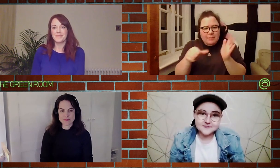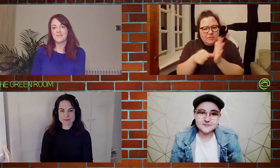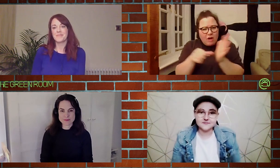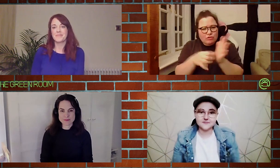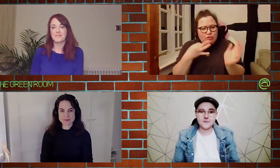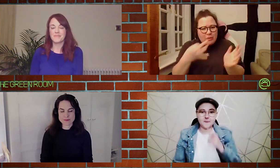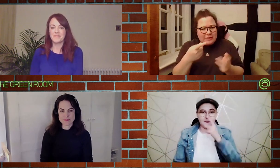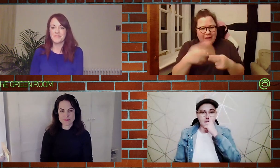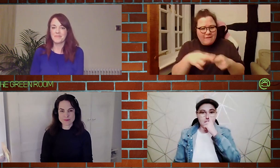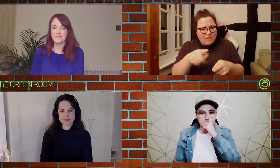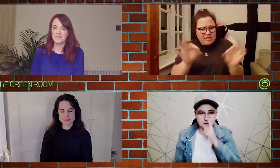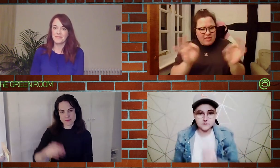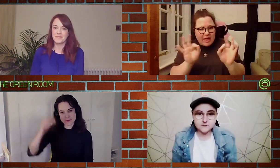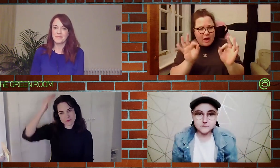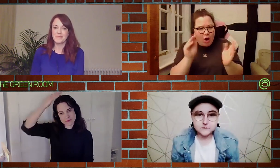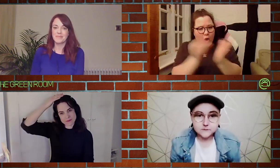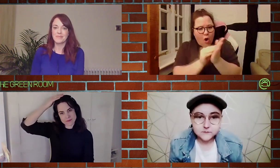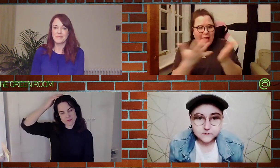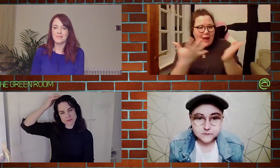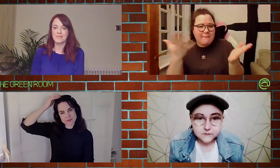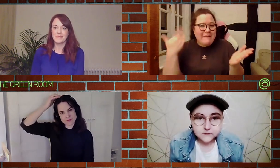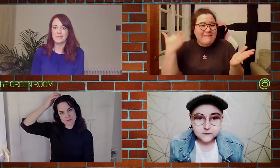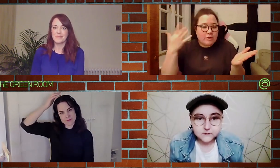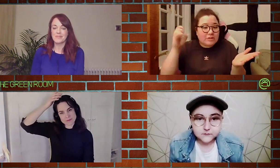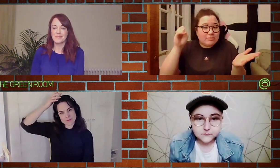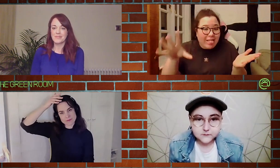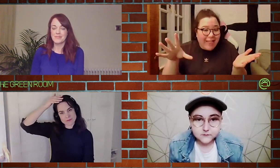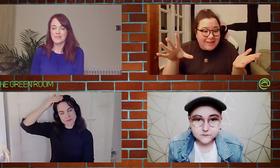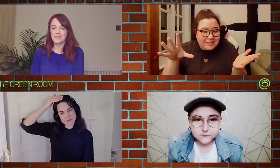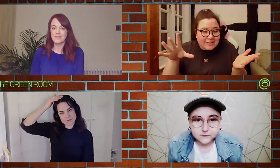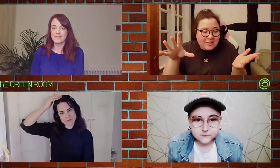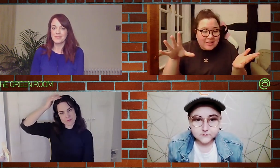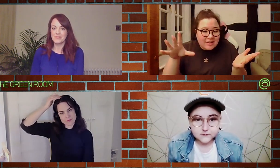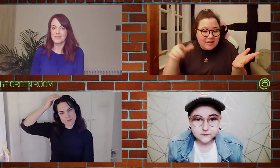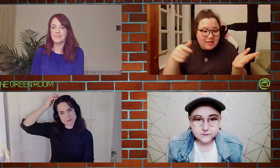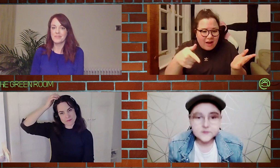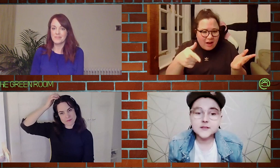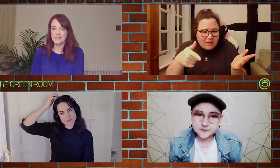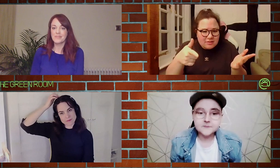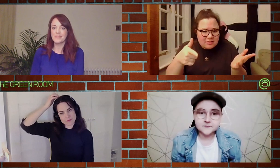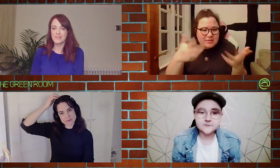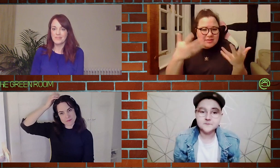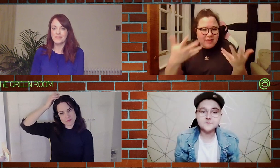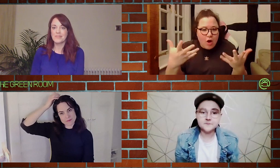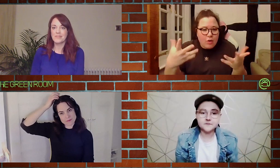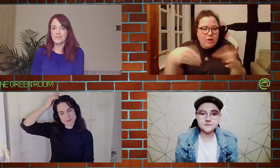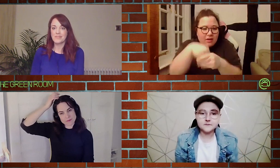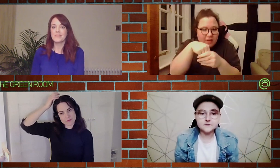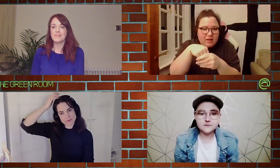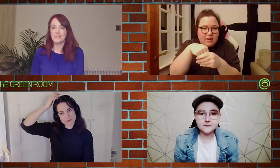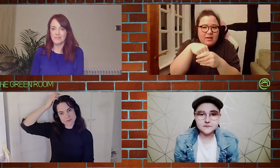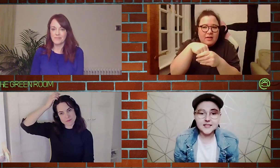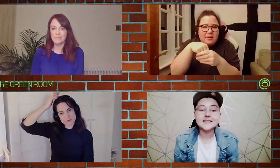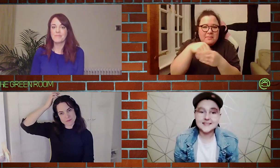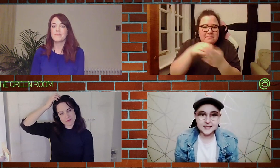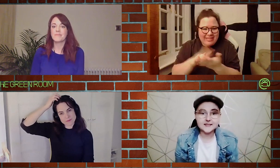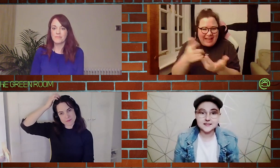non-binary. Sometimes it's very difficult to.... For example. Spotlight, the casting website, didn't have the option of